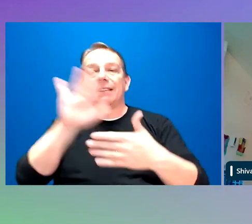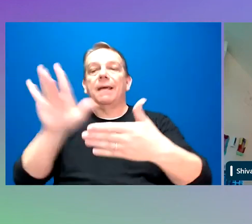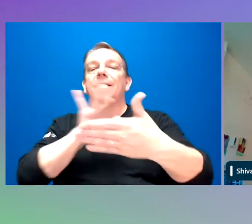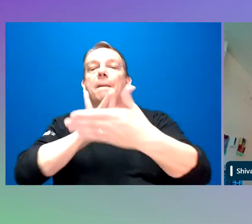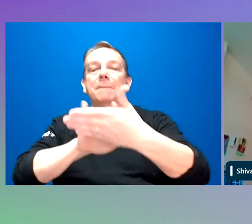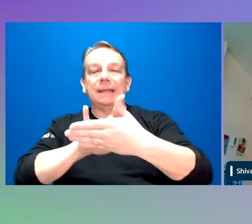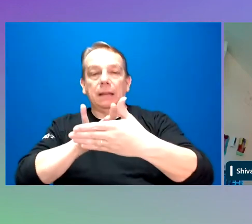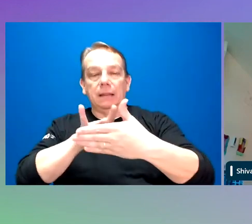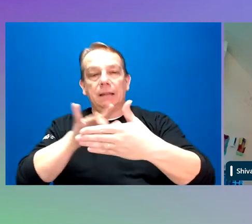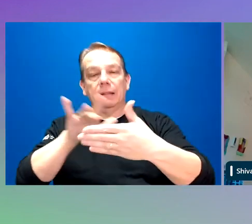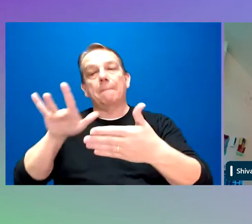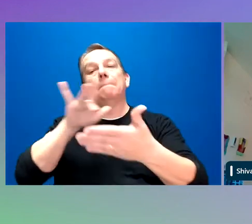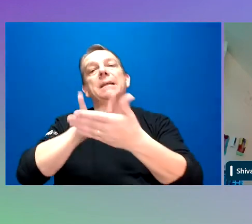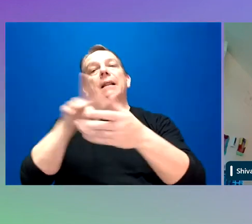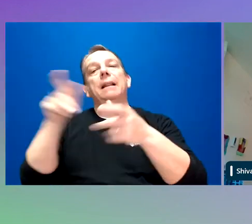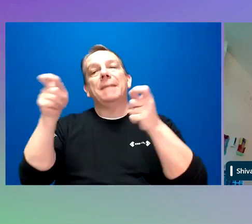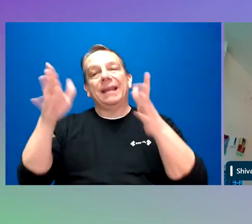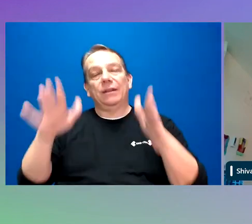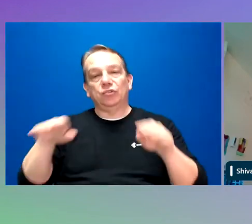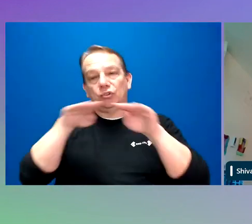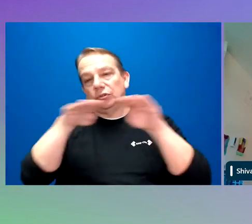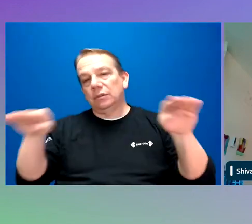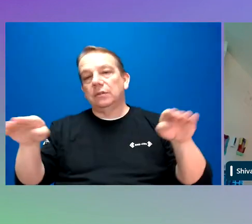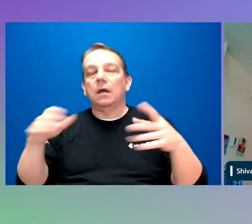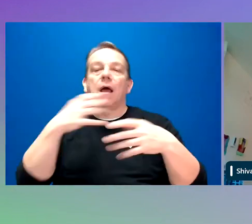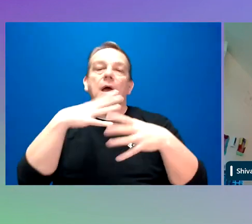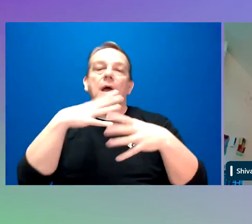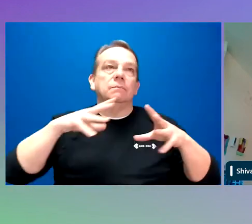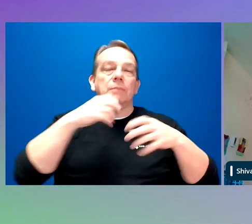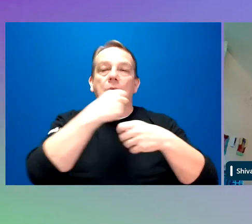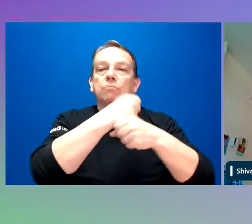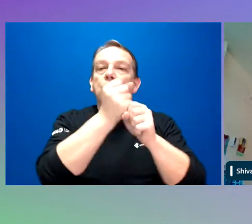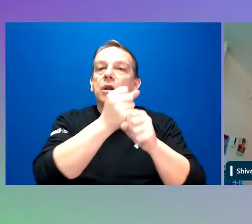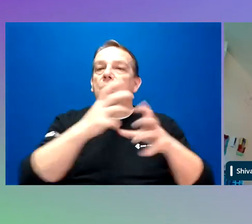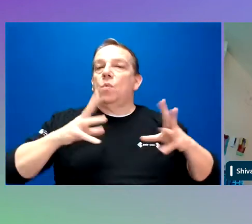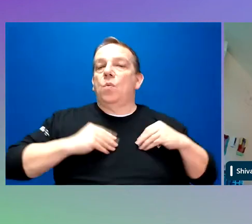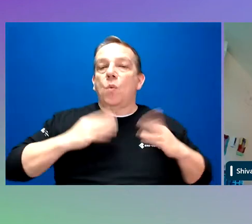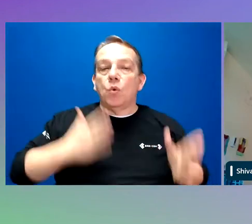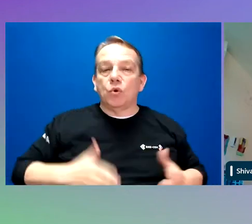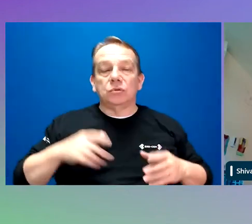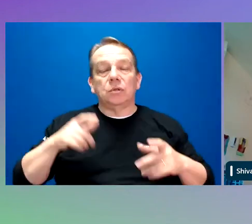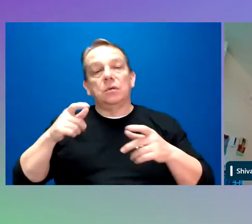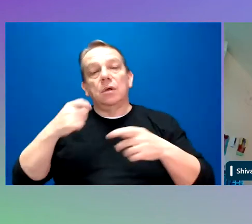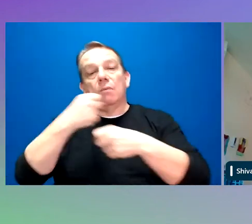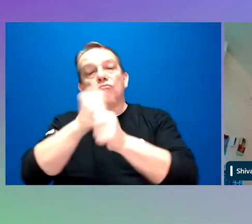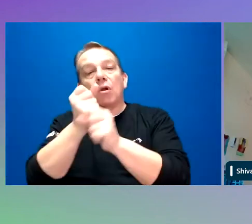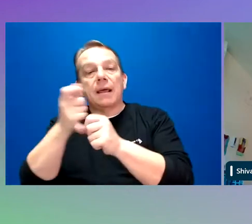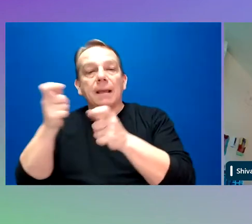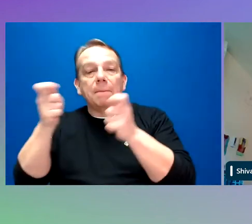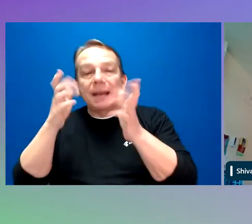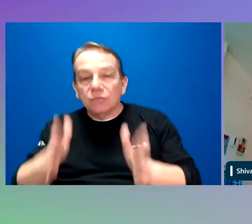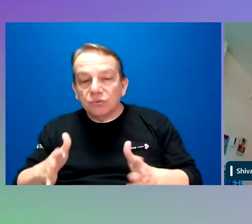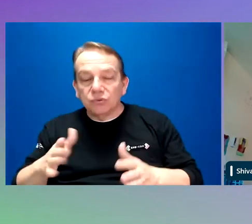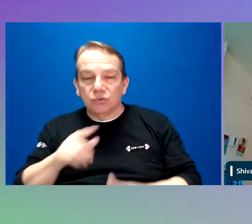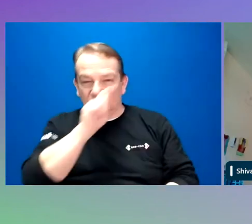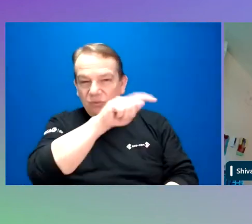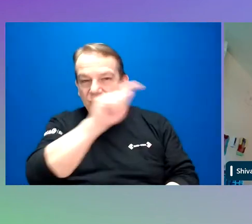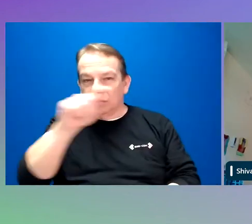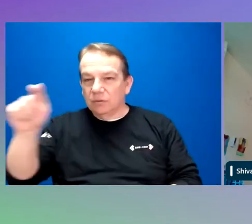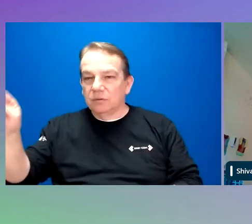So let's say product owners, product managers, um, we did